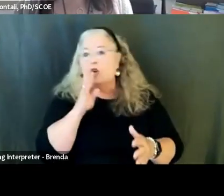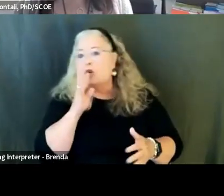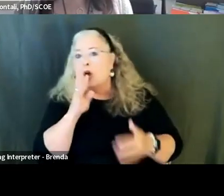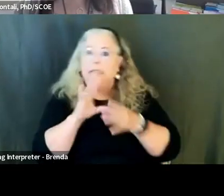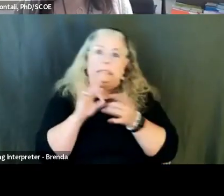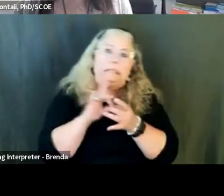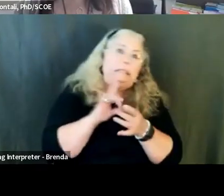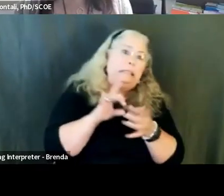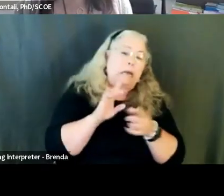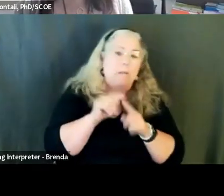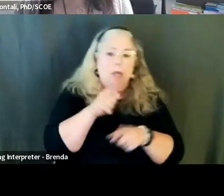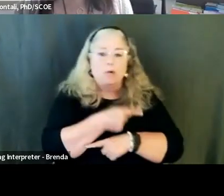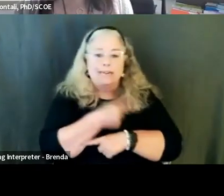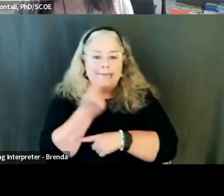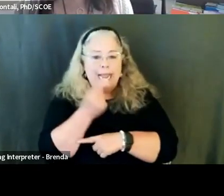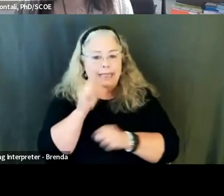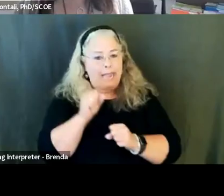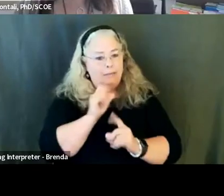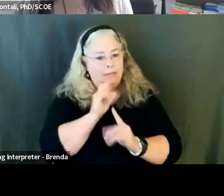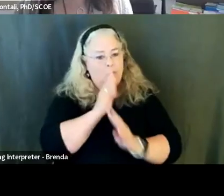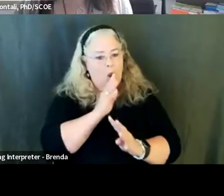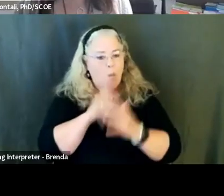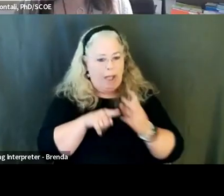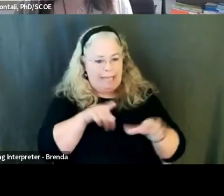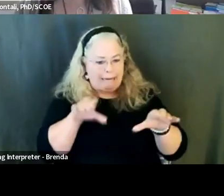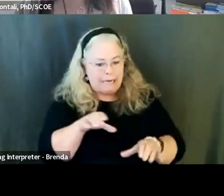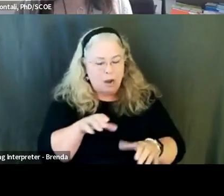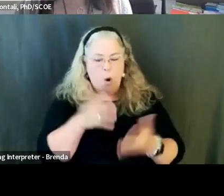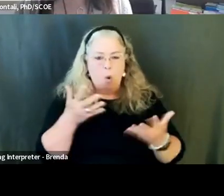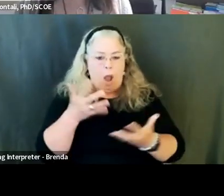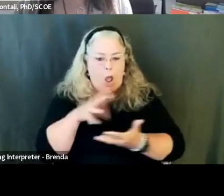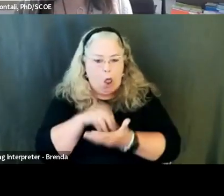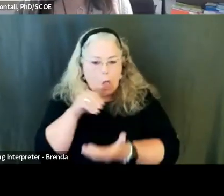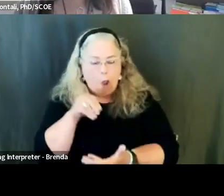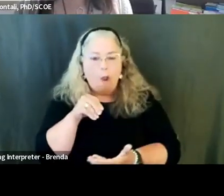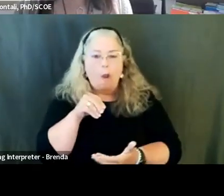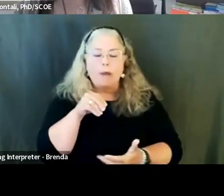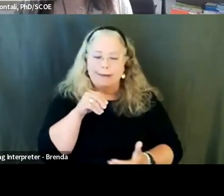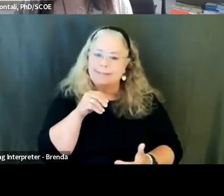they're able to articulate what they did what they learned. And so yeah I mean I've had nothing but